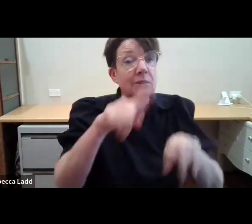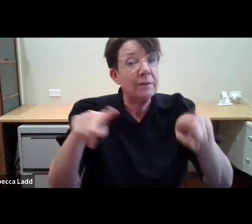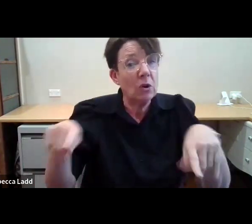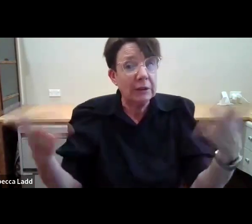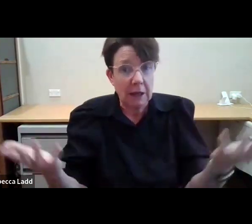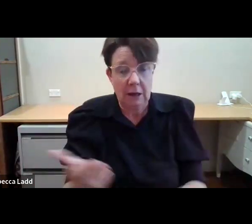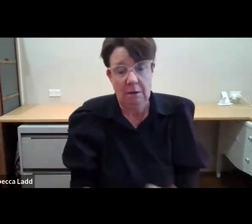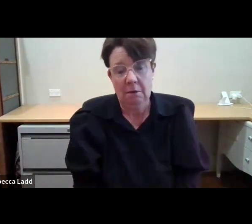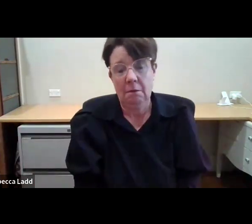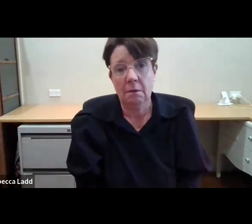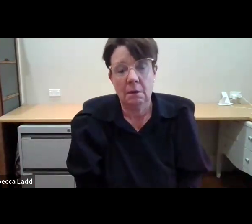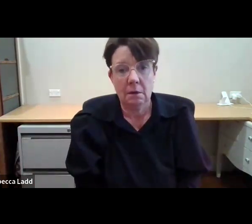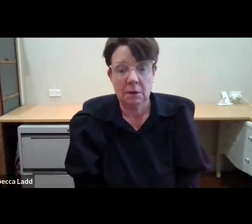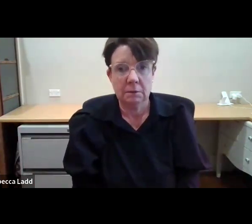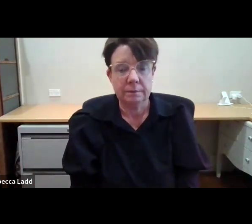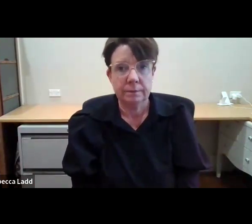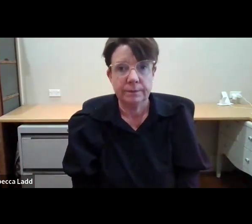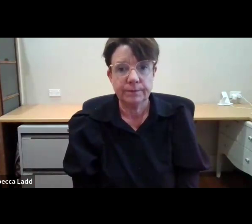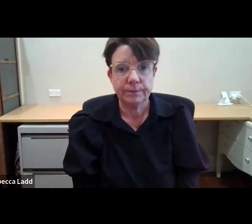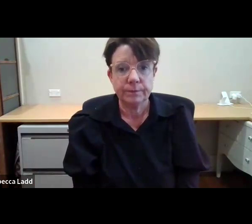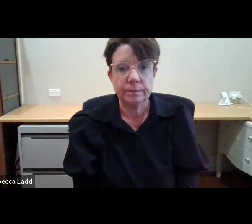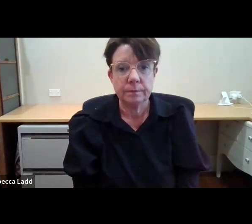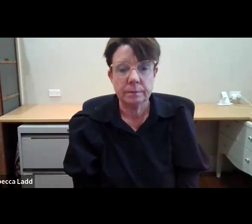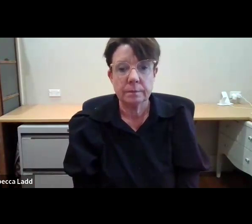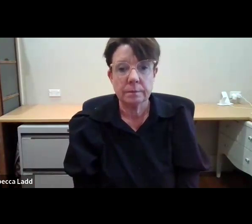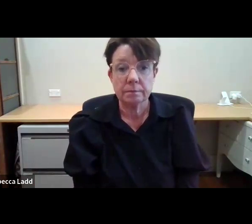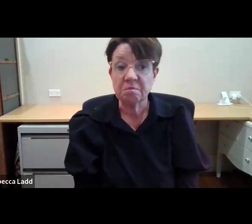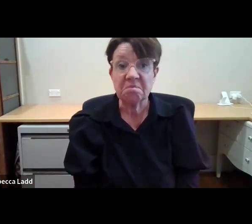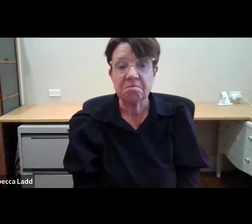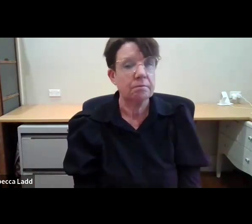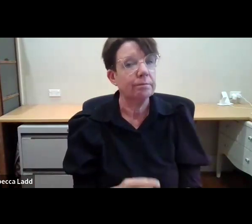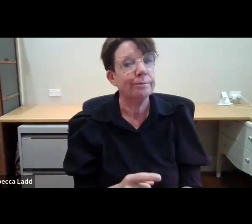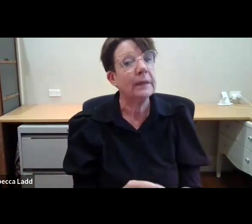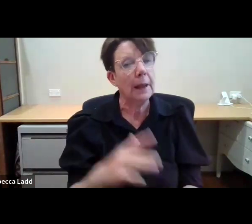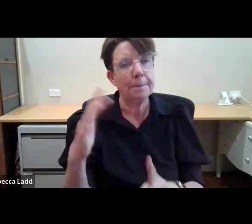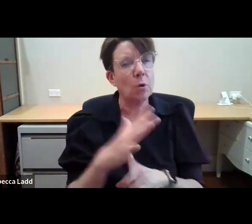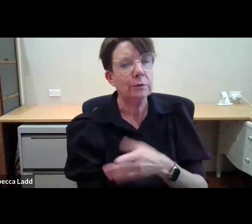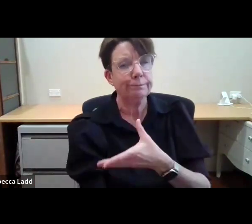to then have a rich relationship and think about the whole system.